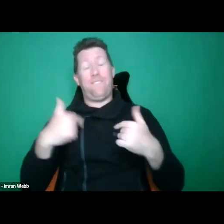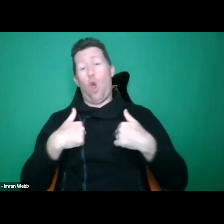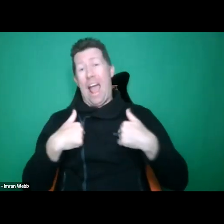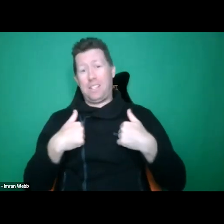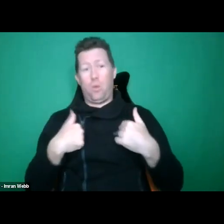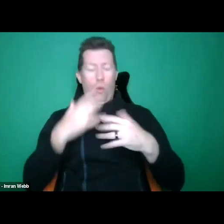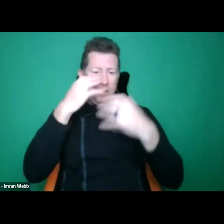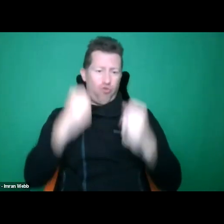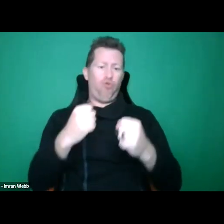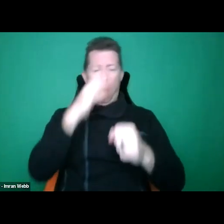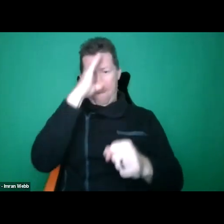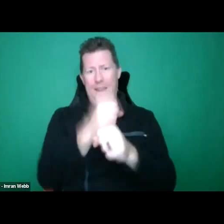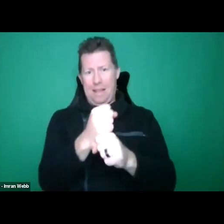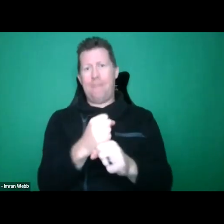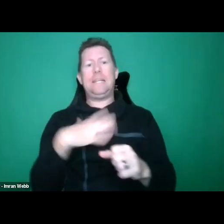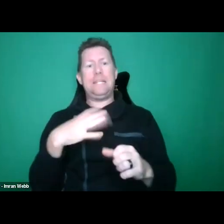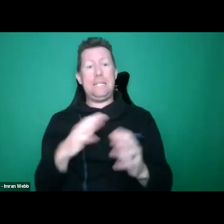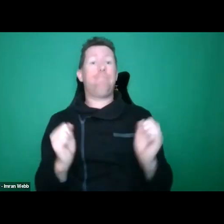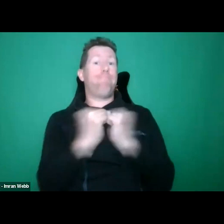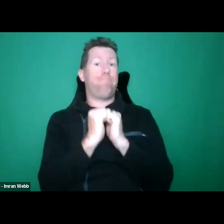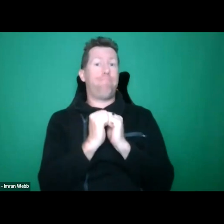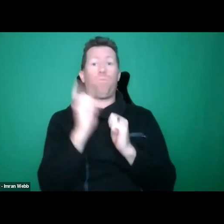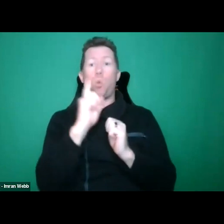that there's a need for agreement of definitions of variables,